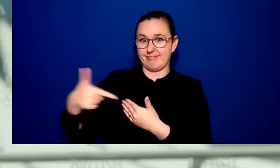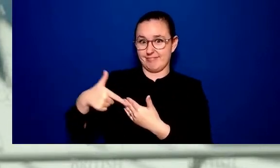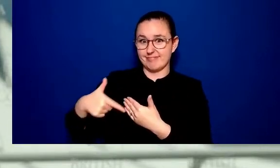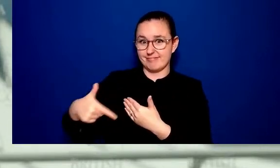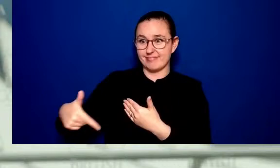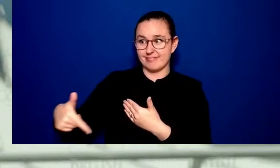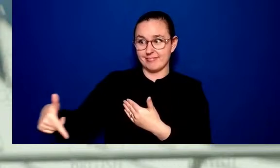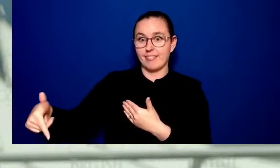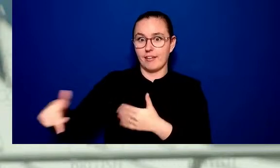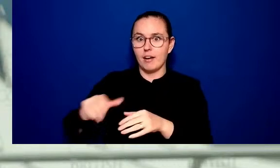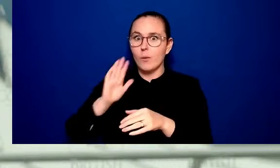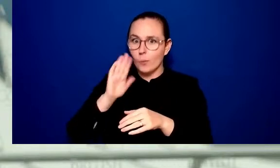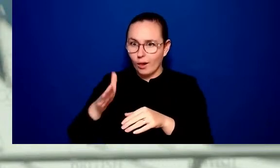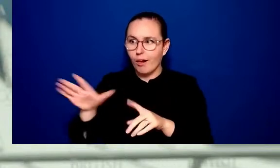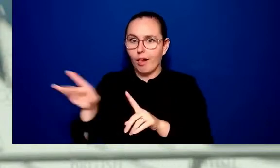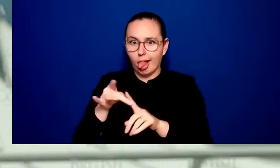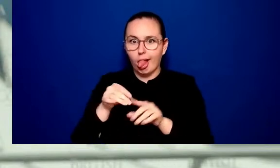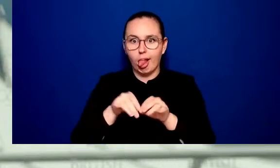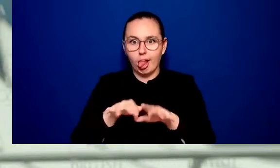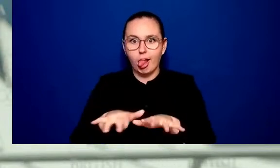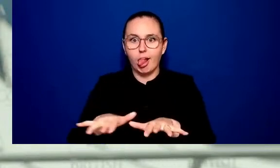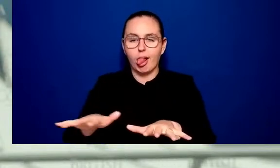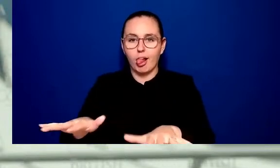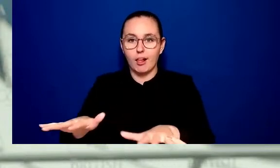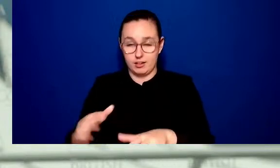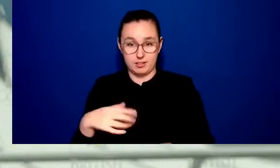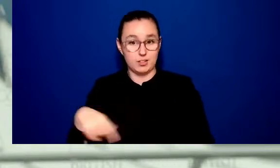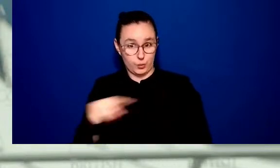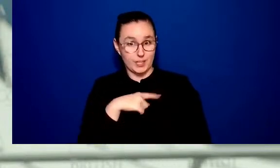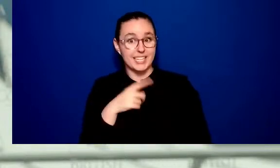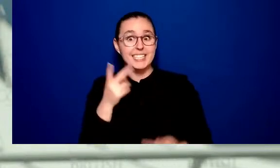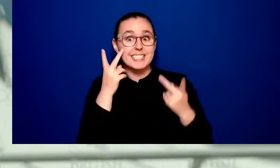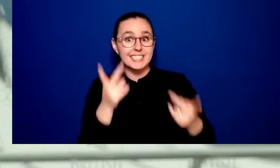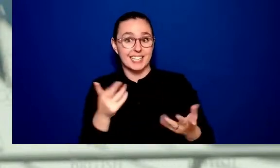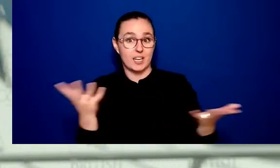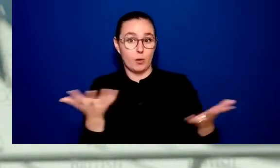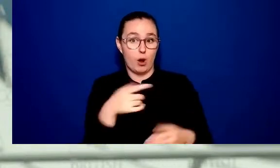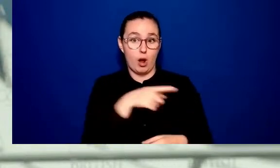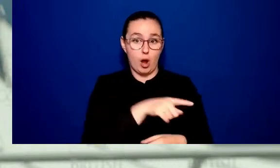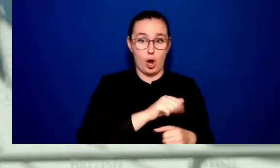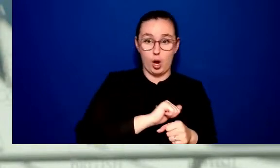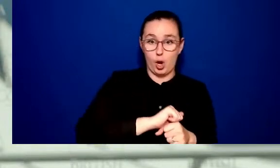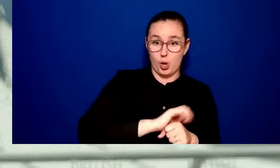we're seeing, which is almost all Delta virus. Across this